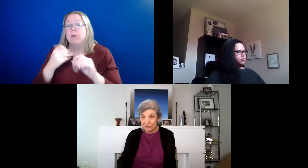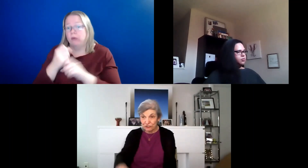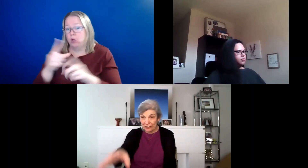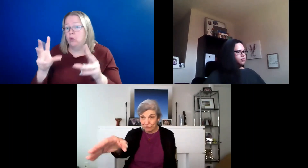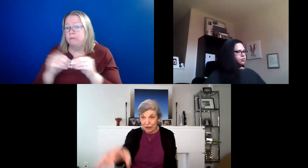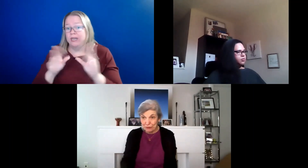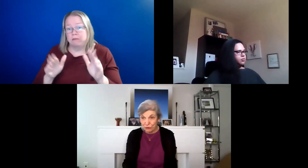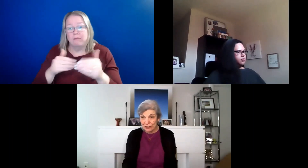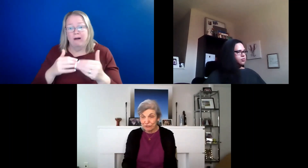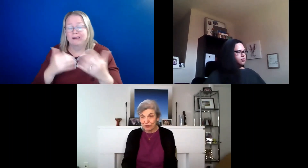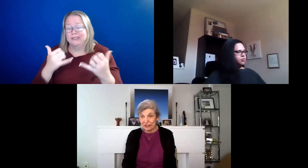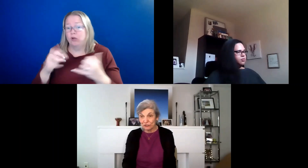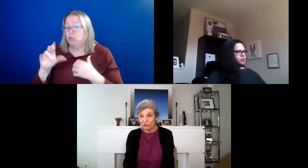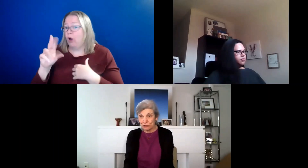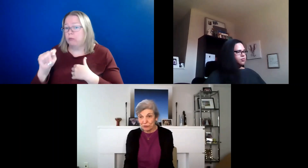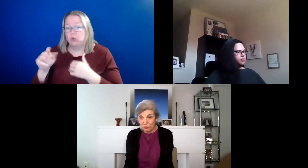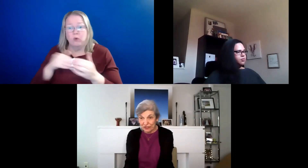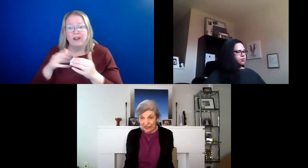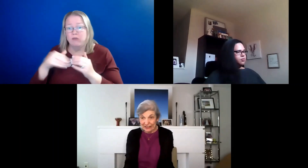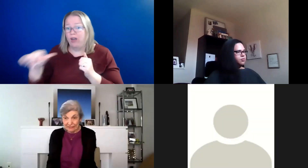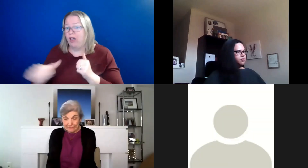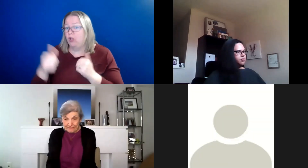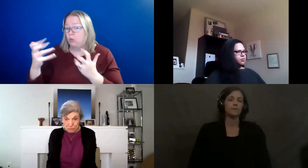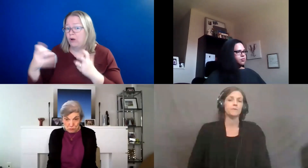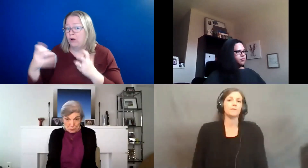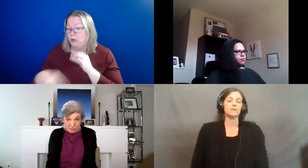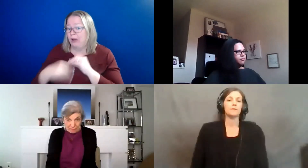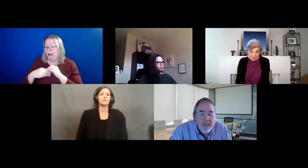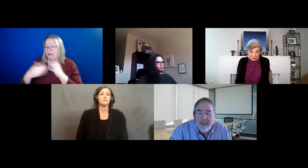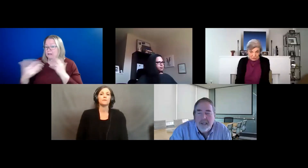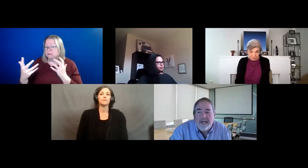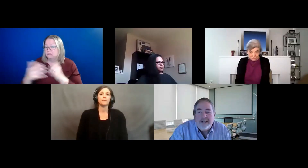13:01:22 >>ROBERT SMITH: Please